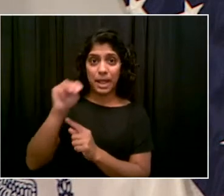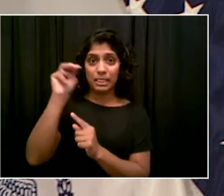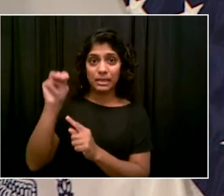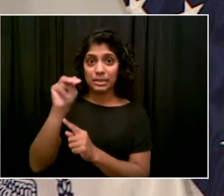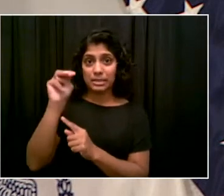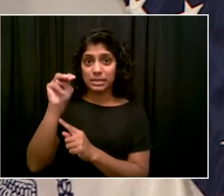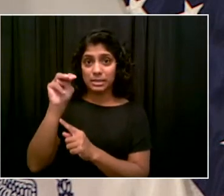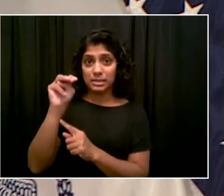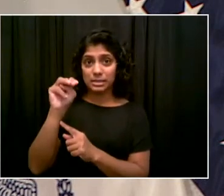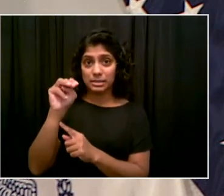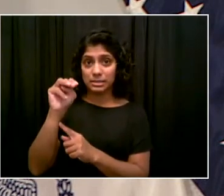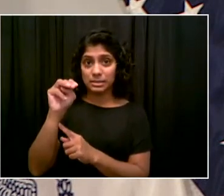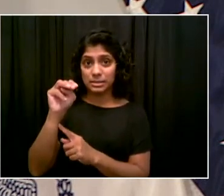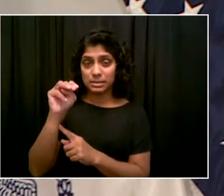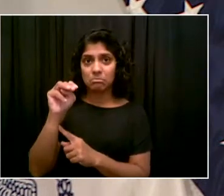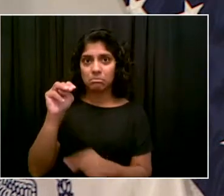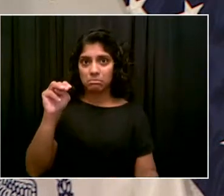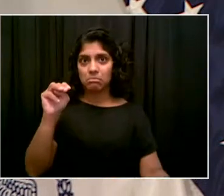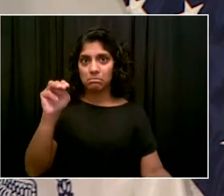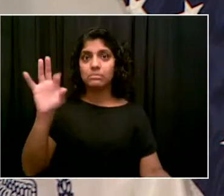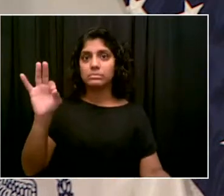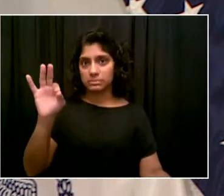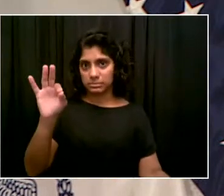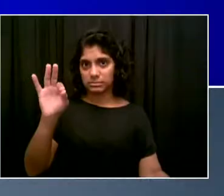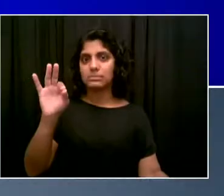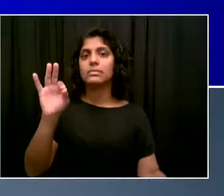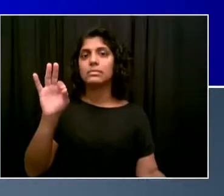WONDERFUL THINGS BAKC. AS OF TODAY, IN THE CITY OF NEW YORK.